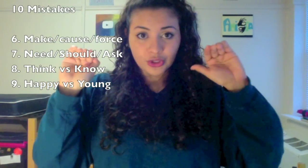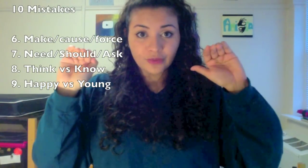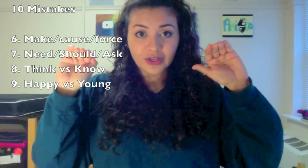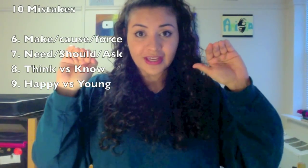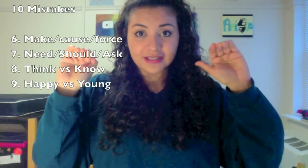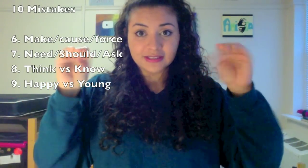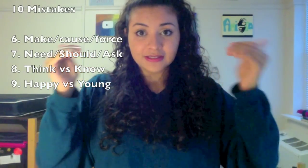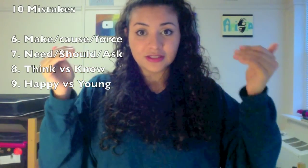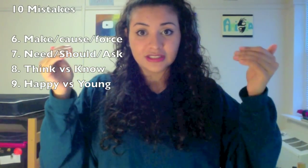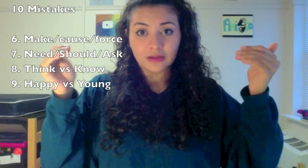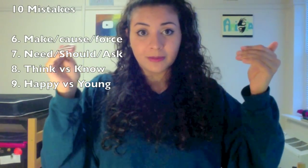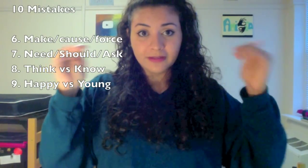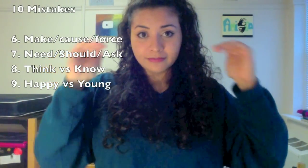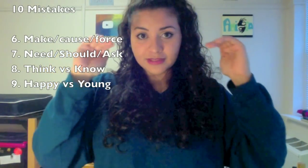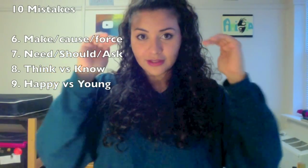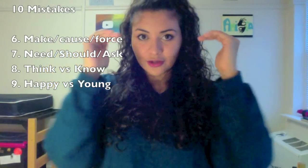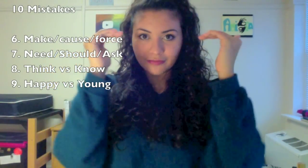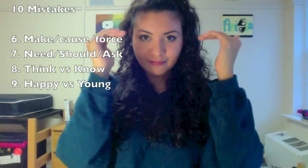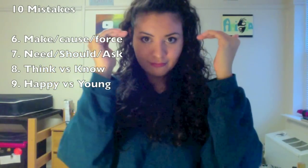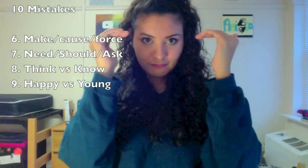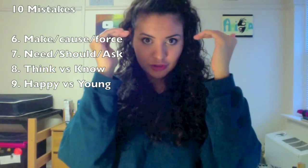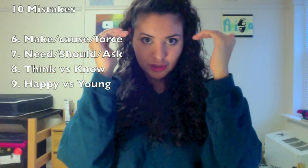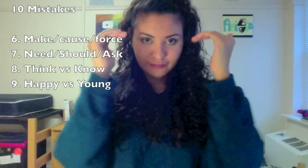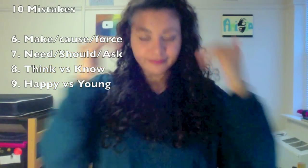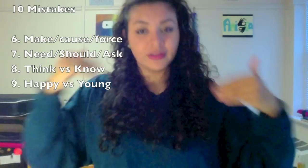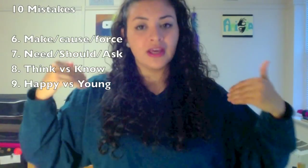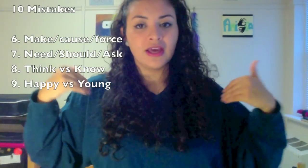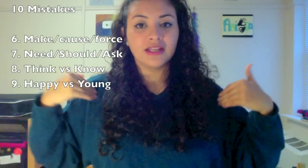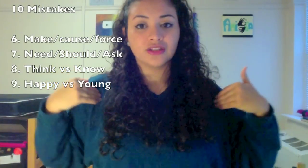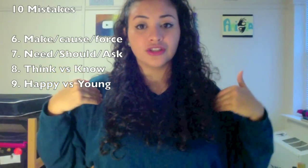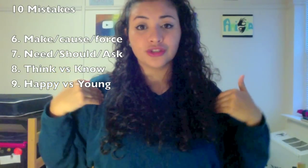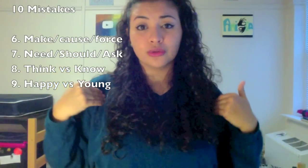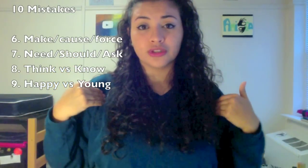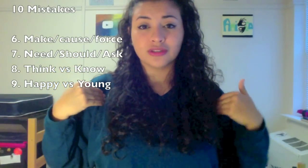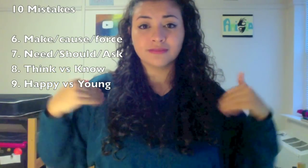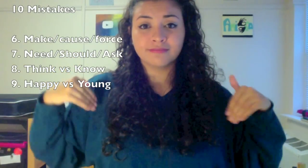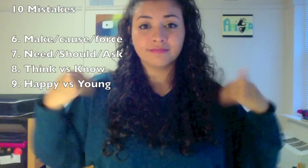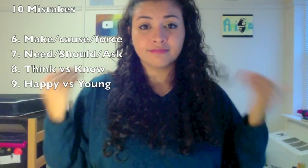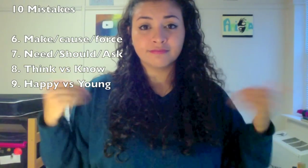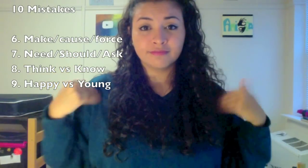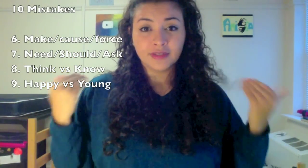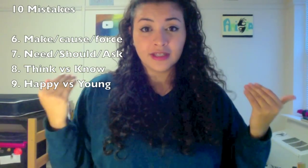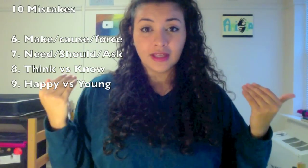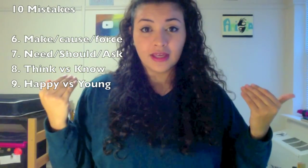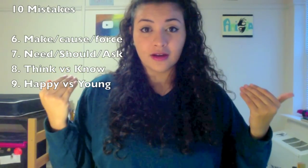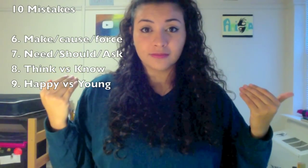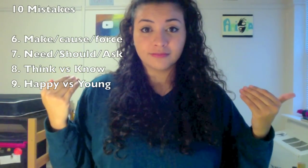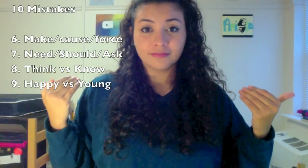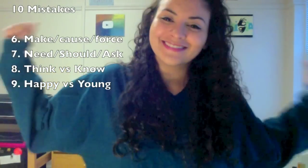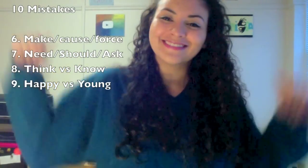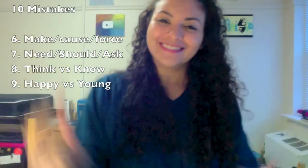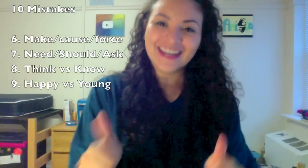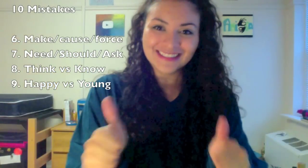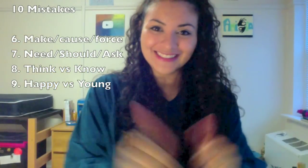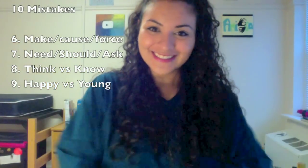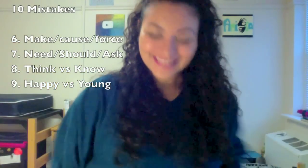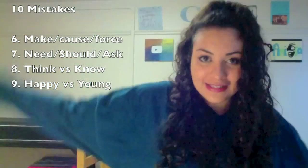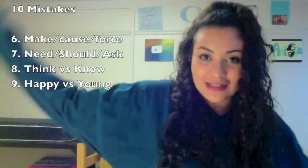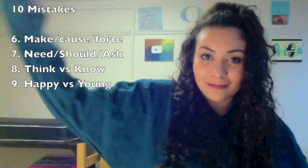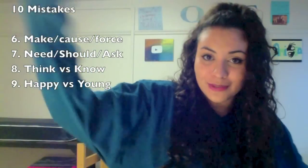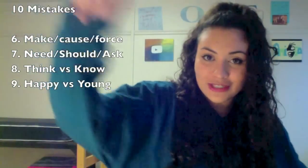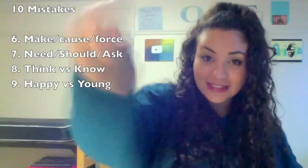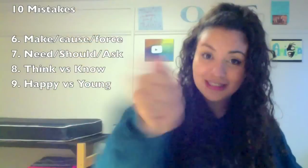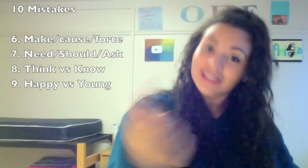your hands just a little bit. See curve. and its on your shoulders. Young. Next!Number